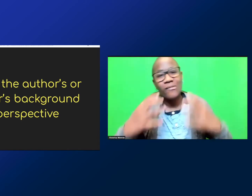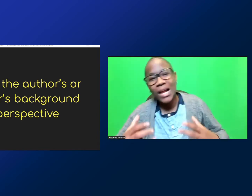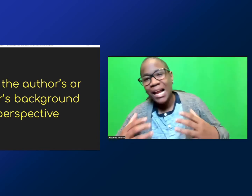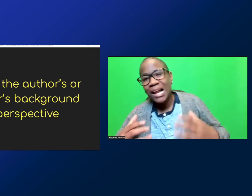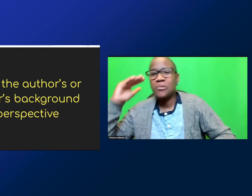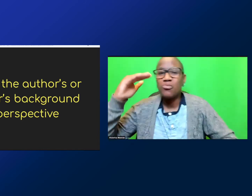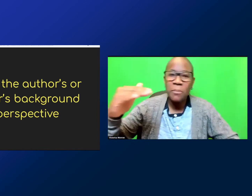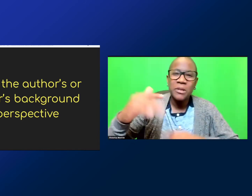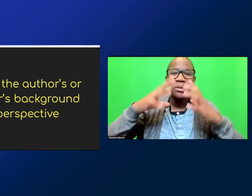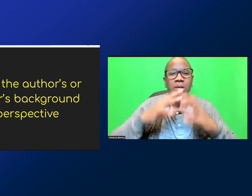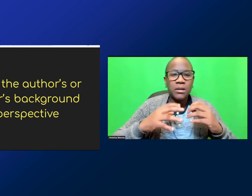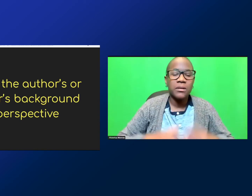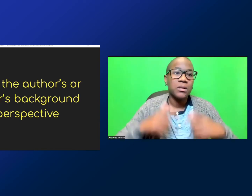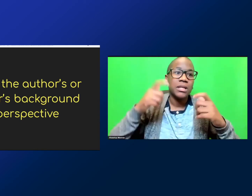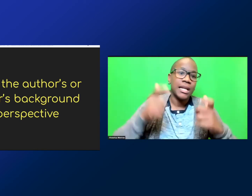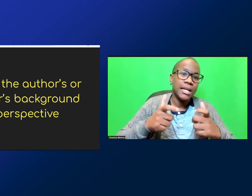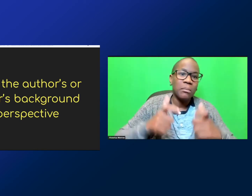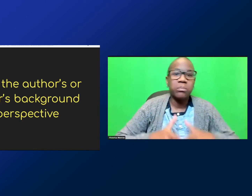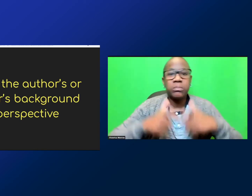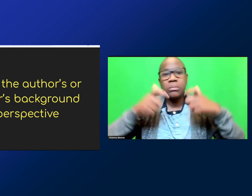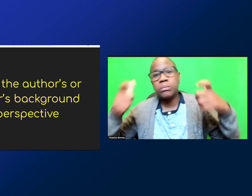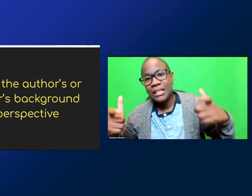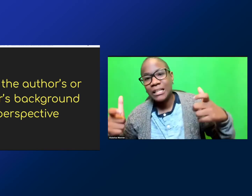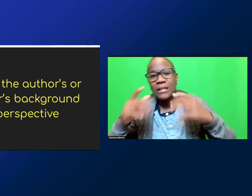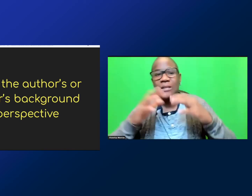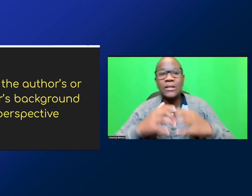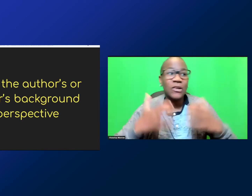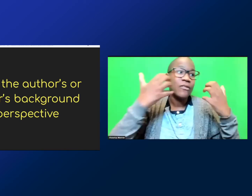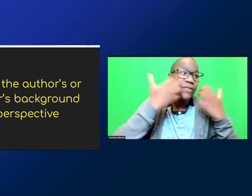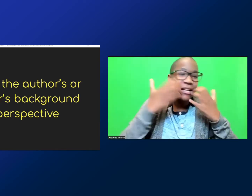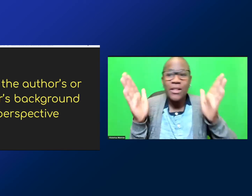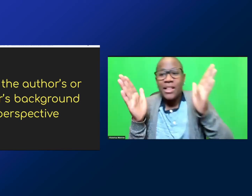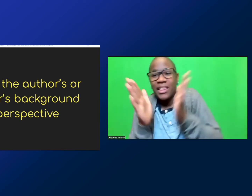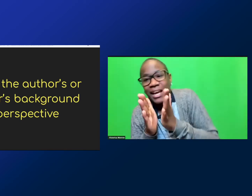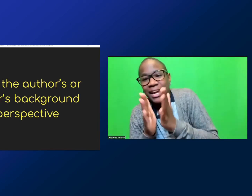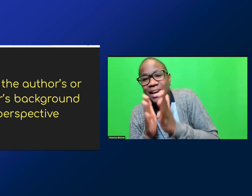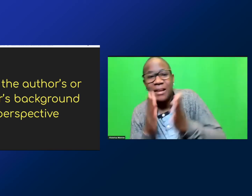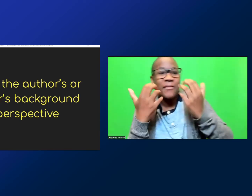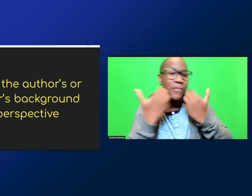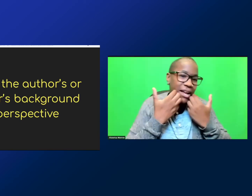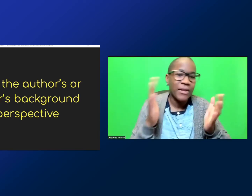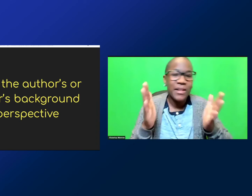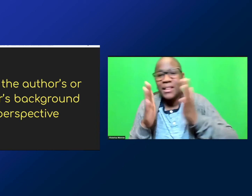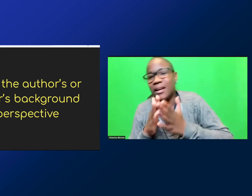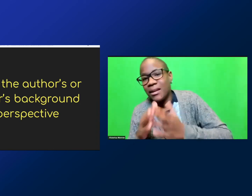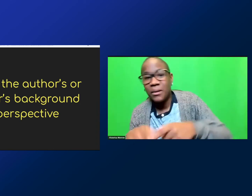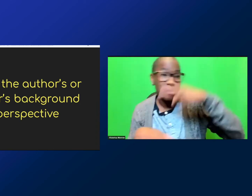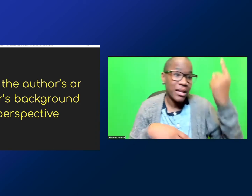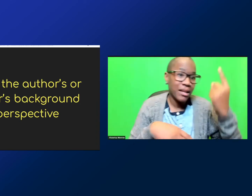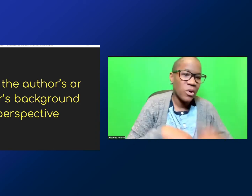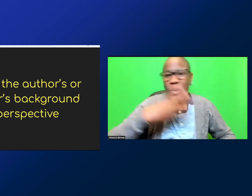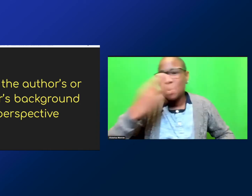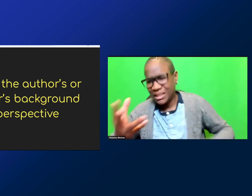saying you know the boy was fat or you know fat and thin fair and dark black and white